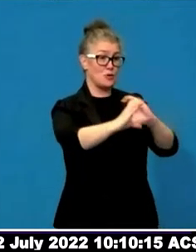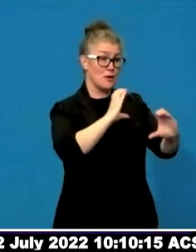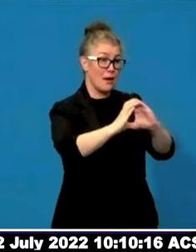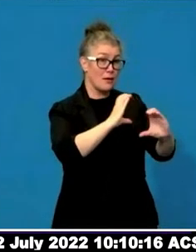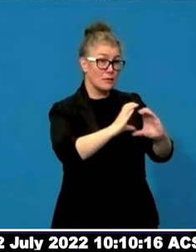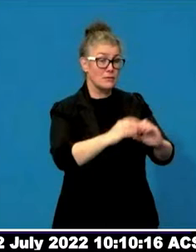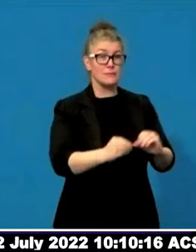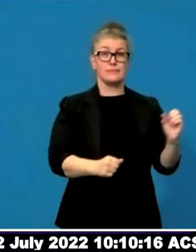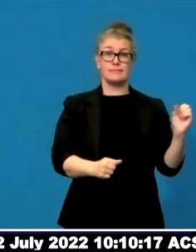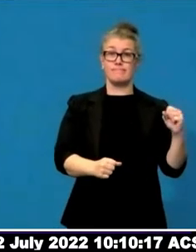Em is nodding.